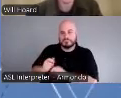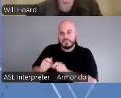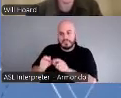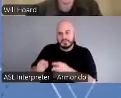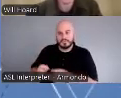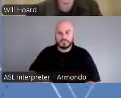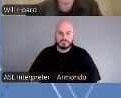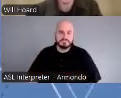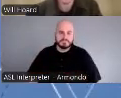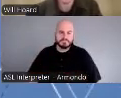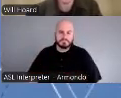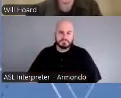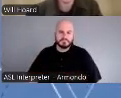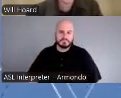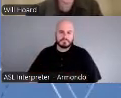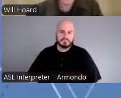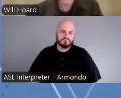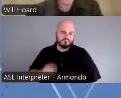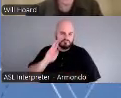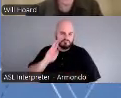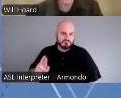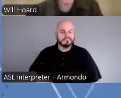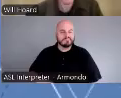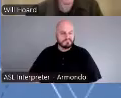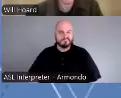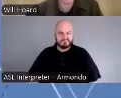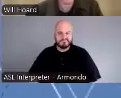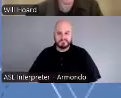giving them that respect. Yeah.